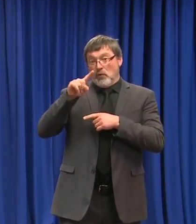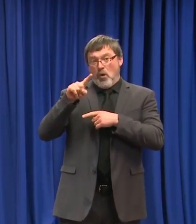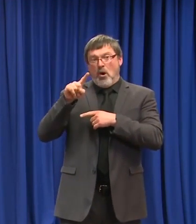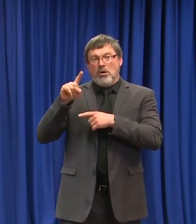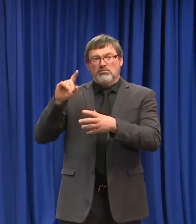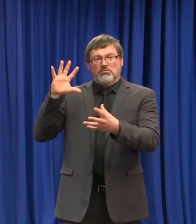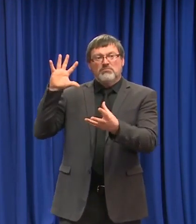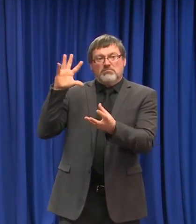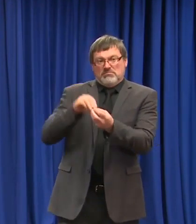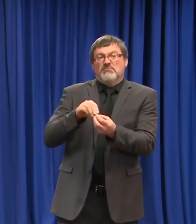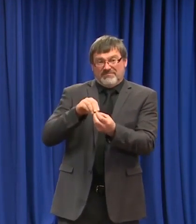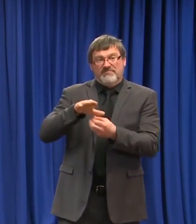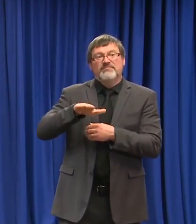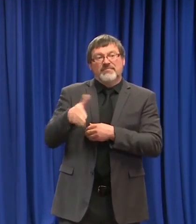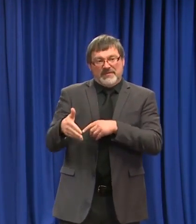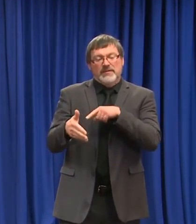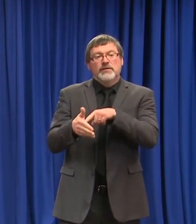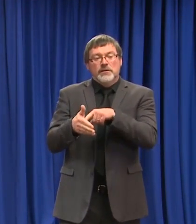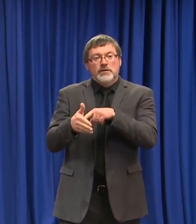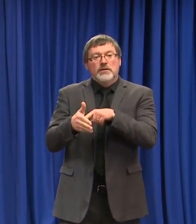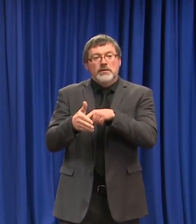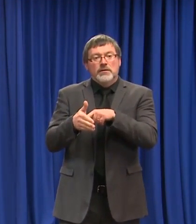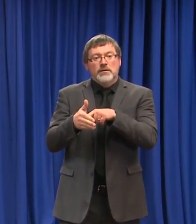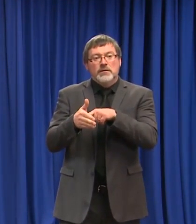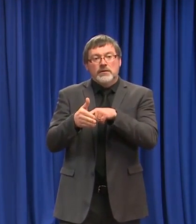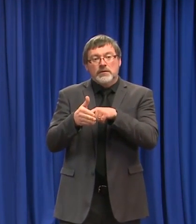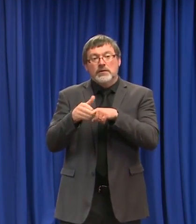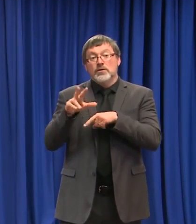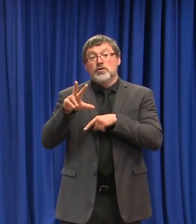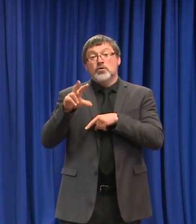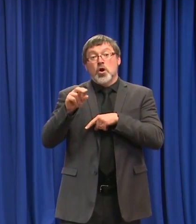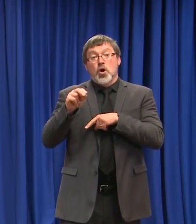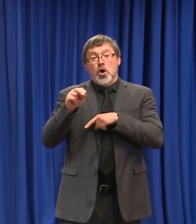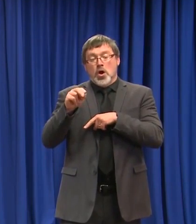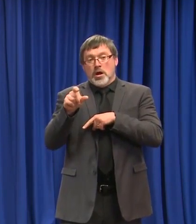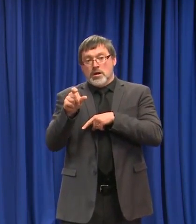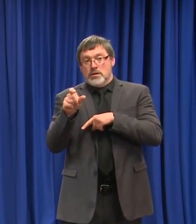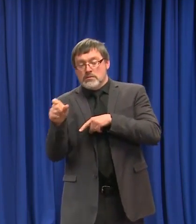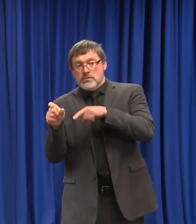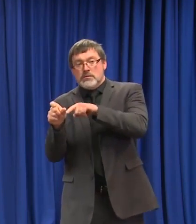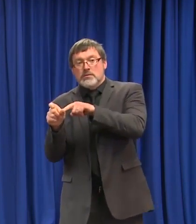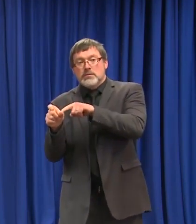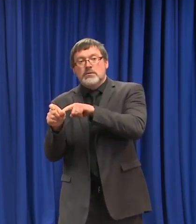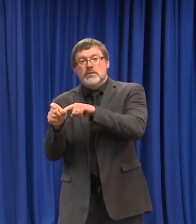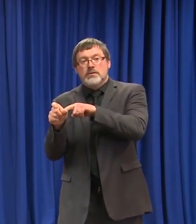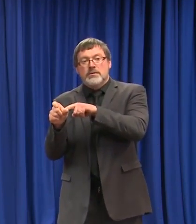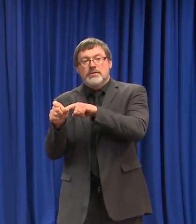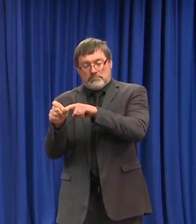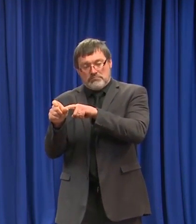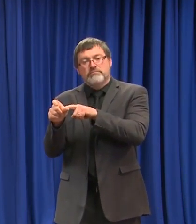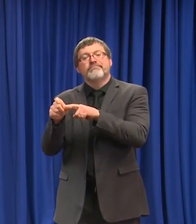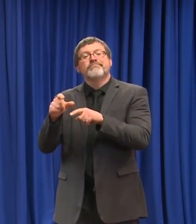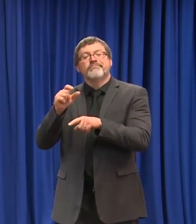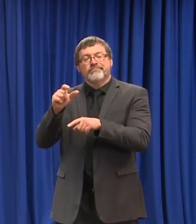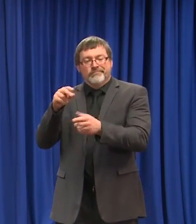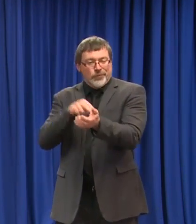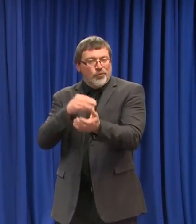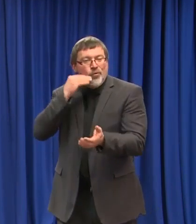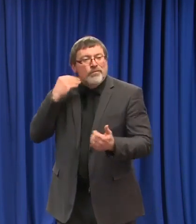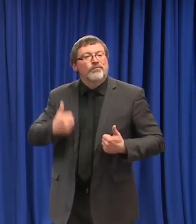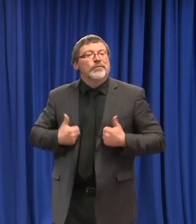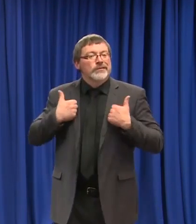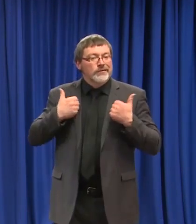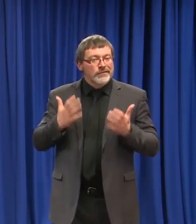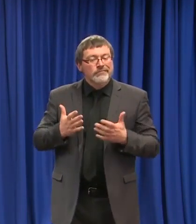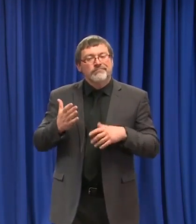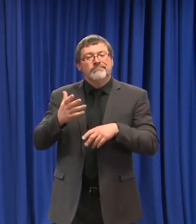OUT OF THE 51 INDIVIDUALS WHO HAVE DIED FROM COVID-19 IN OUR STATE, 30 OR APPROXIMATELY 60% OF THESE INDIVIDUALS HAVE BEEN ASSOCIATED WITH SOME OF OUR INSTITUTIONAL